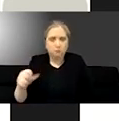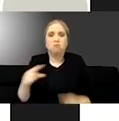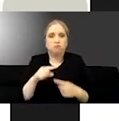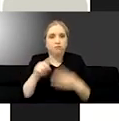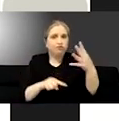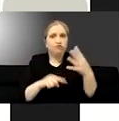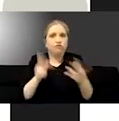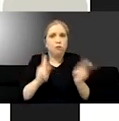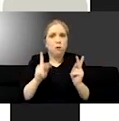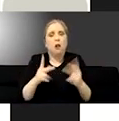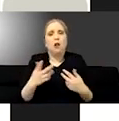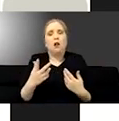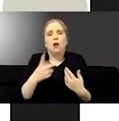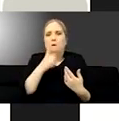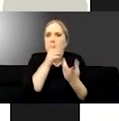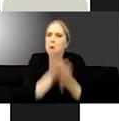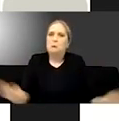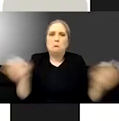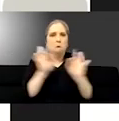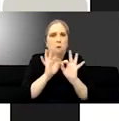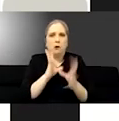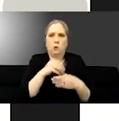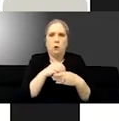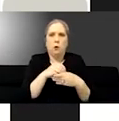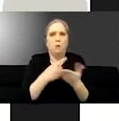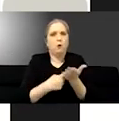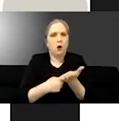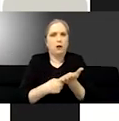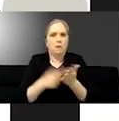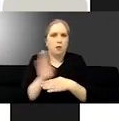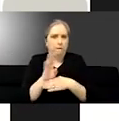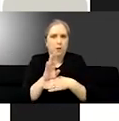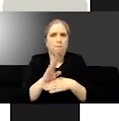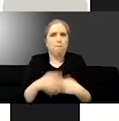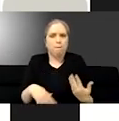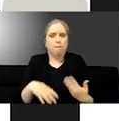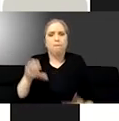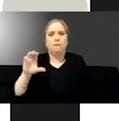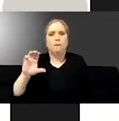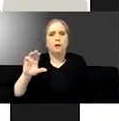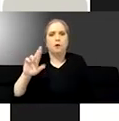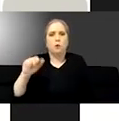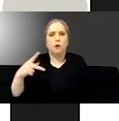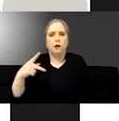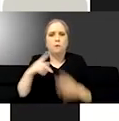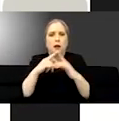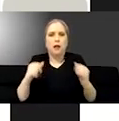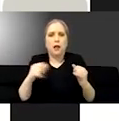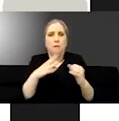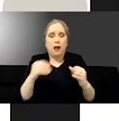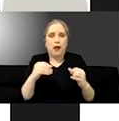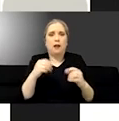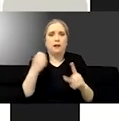The women that are heading up that organization are both disabled women and women of color who have been very involved in the disability community and in broader difd movements.